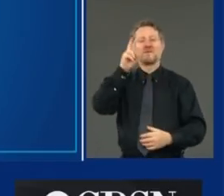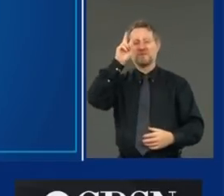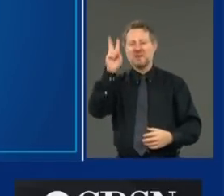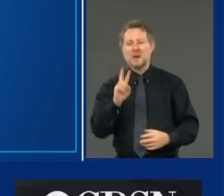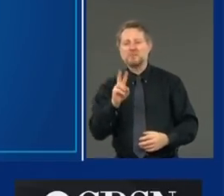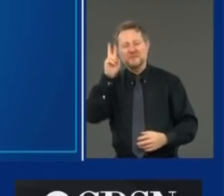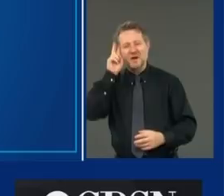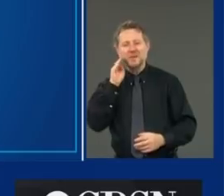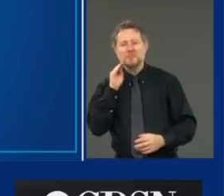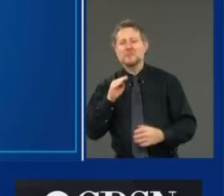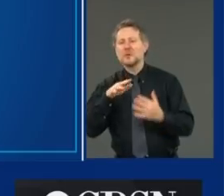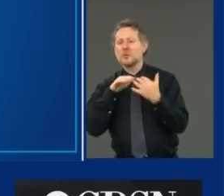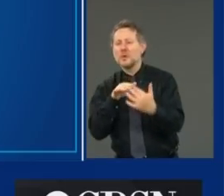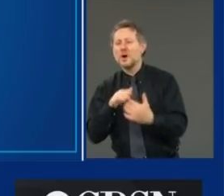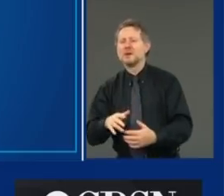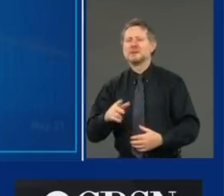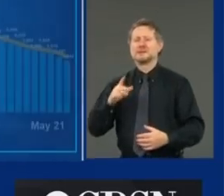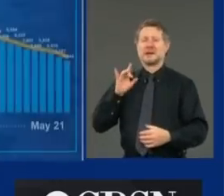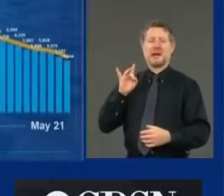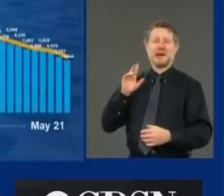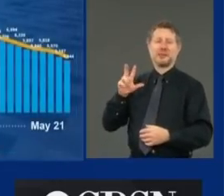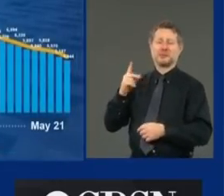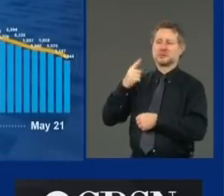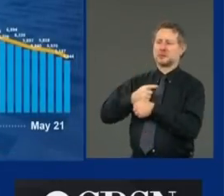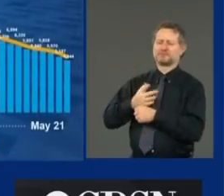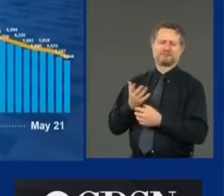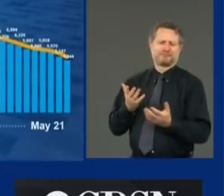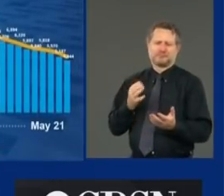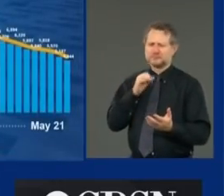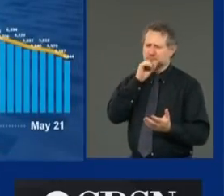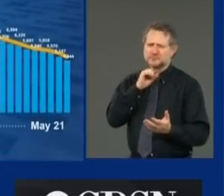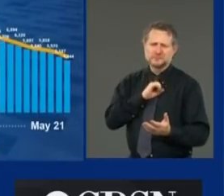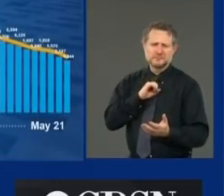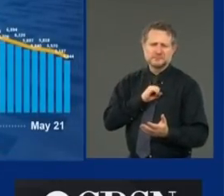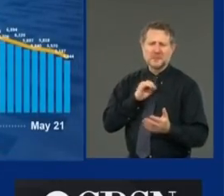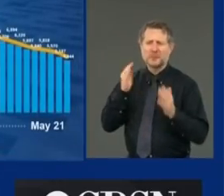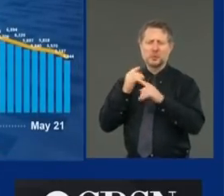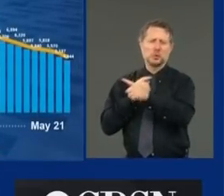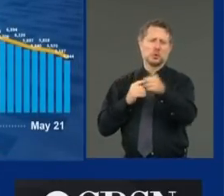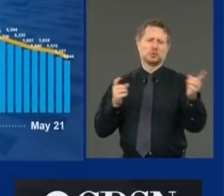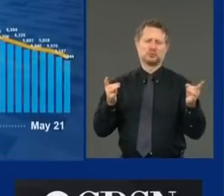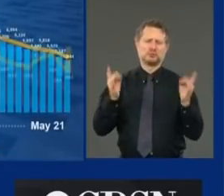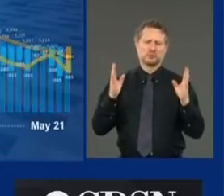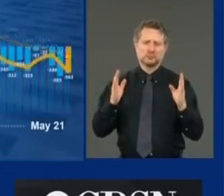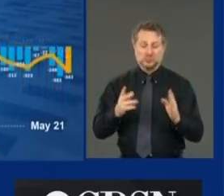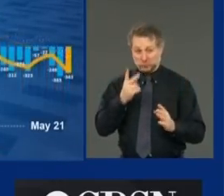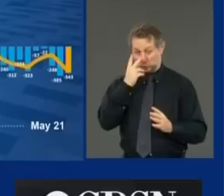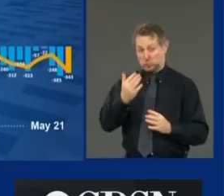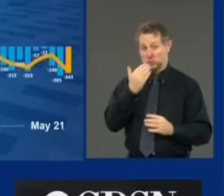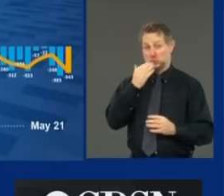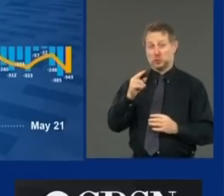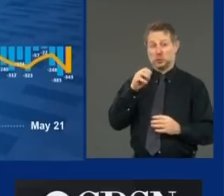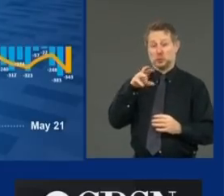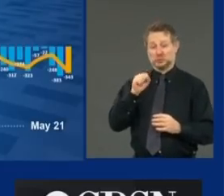IMAGINE IF YOU WERE IN A REAL WAR, OVERSEAS WAR AND WORLD WAR I OR II AND KOREA WAR ON